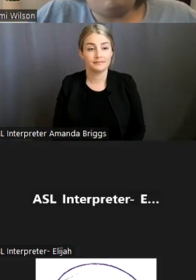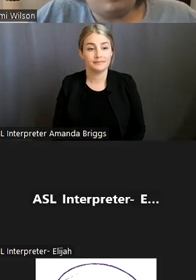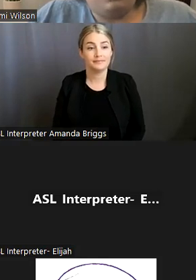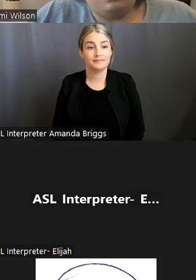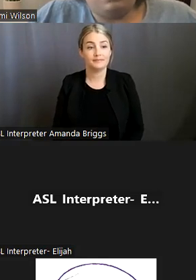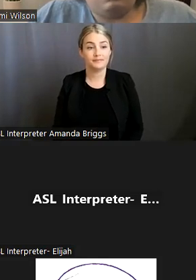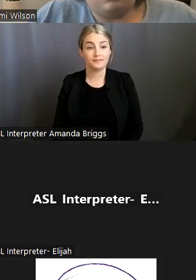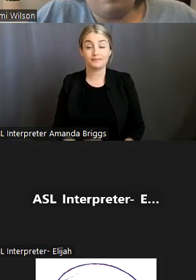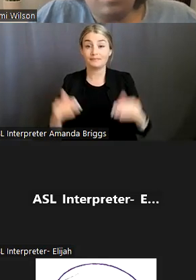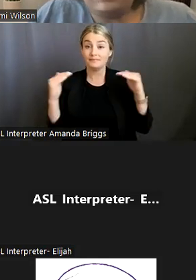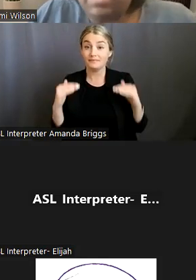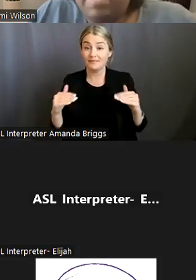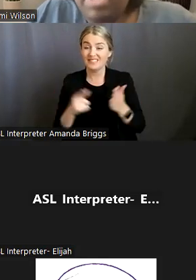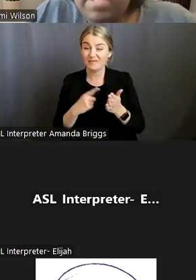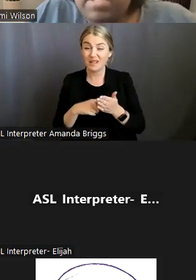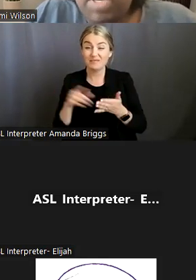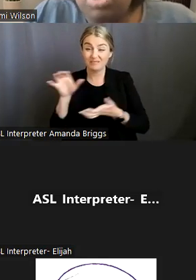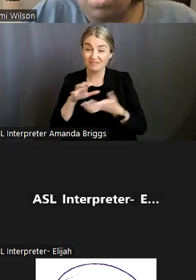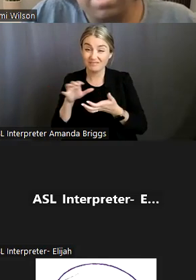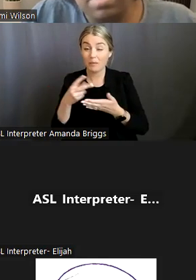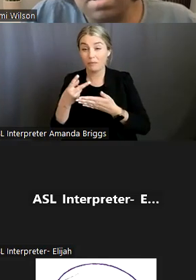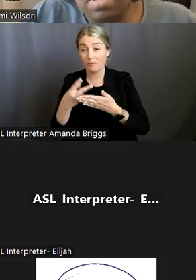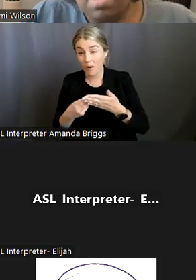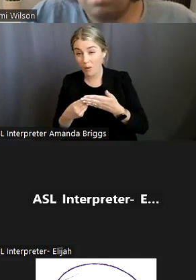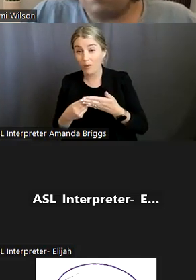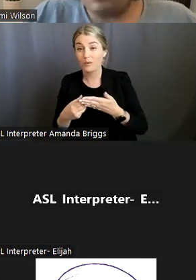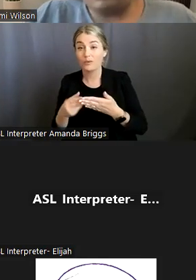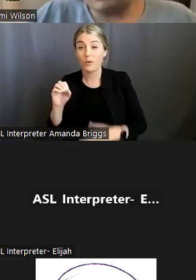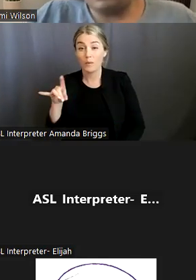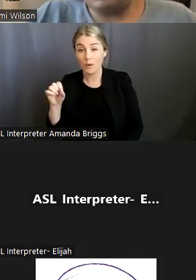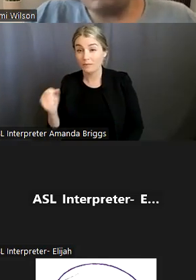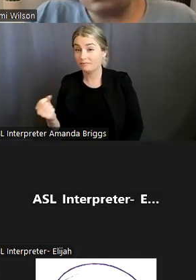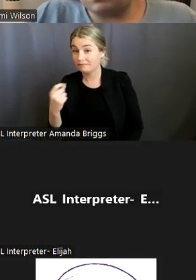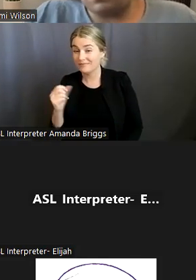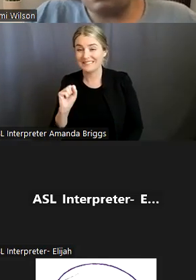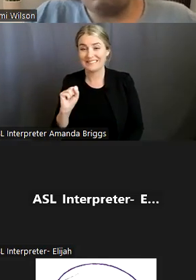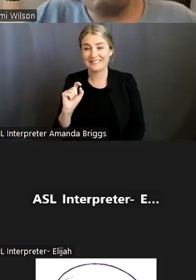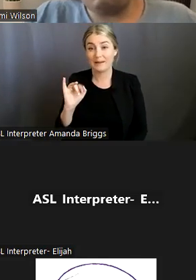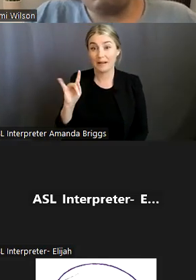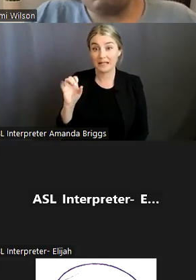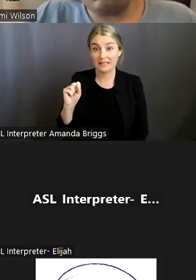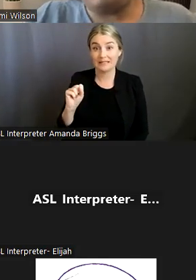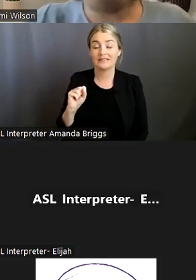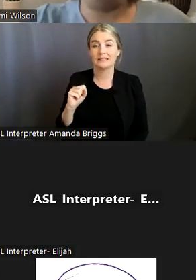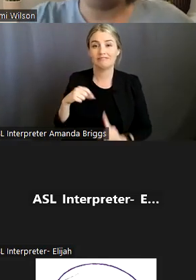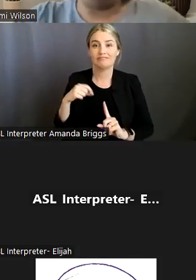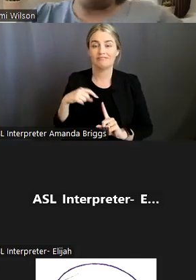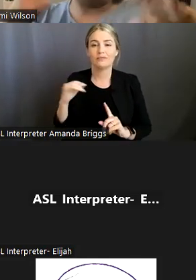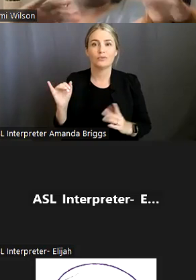both opioids and stimulants by choice. A lot of times that's to balance